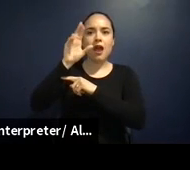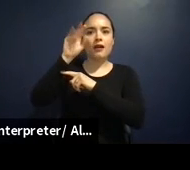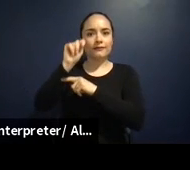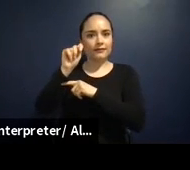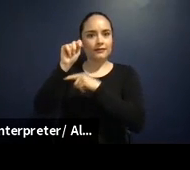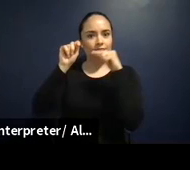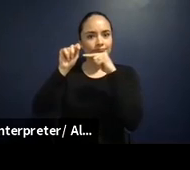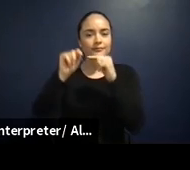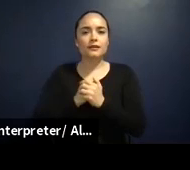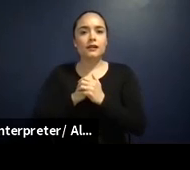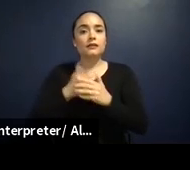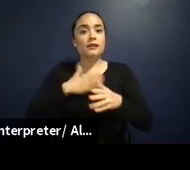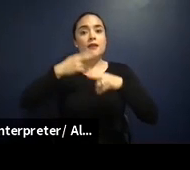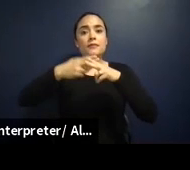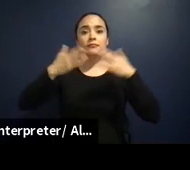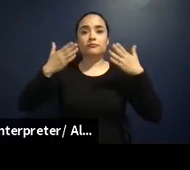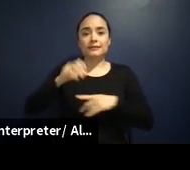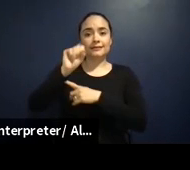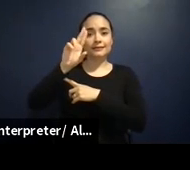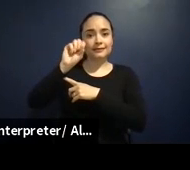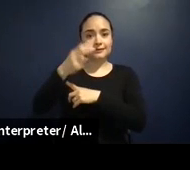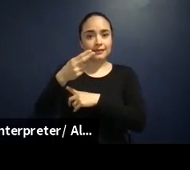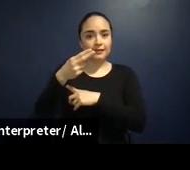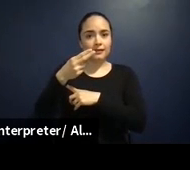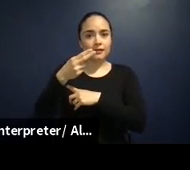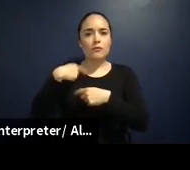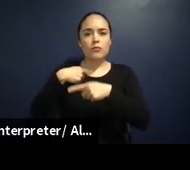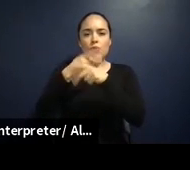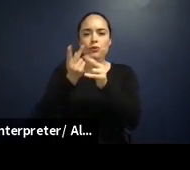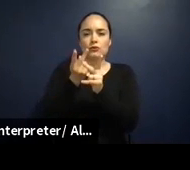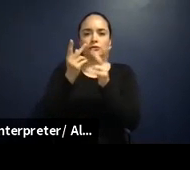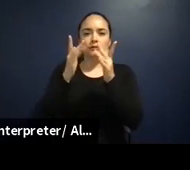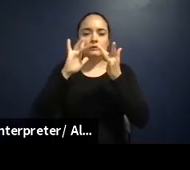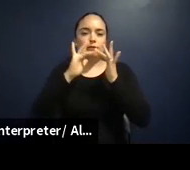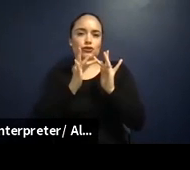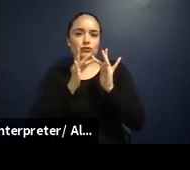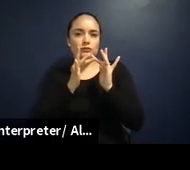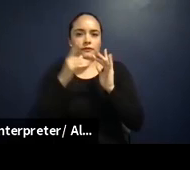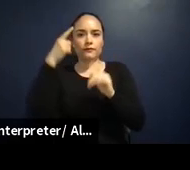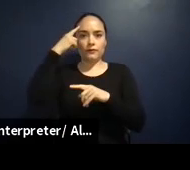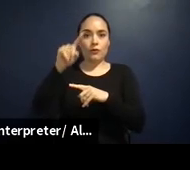Producer for ROM School Programs. I do stuff with Minecraft. Kim, do you want to introduce